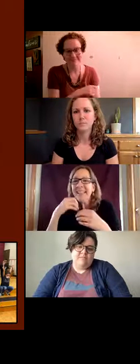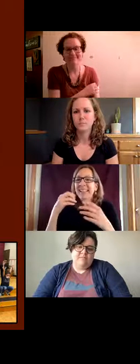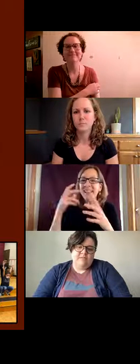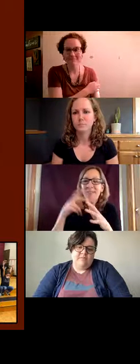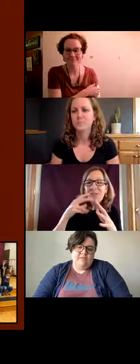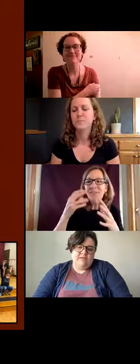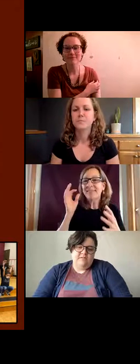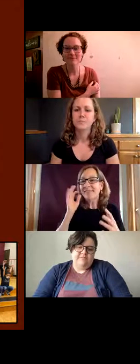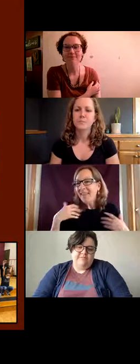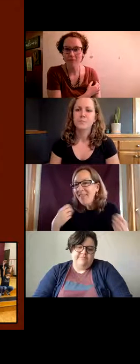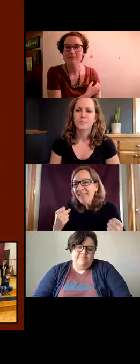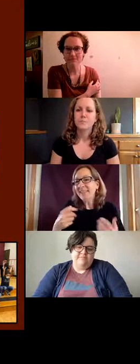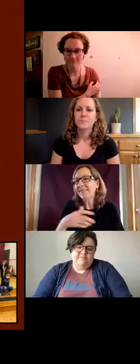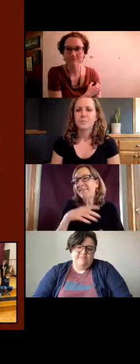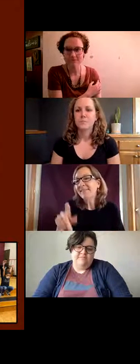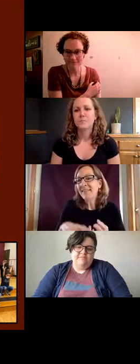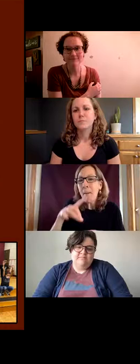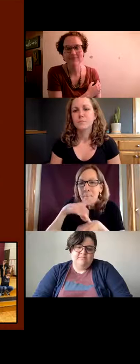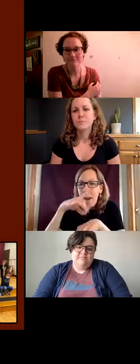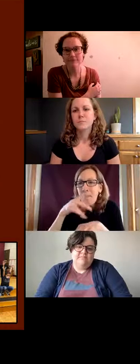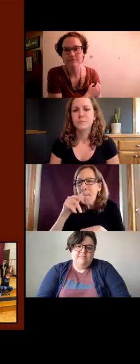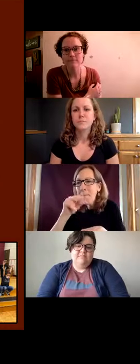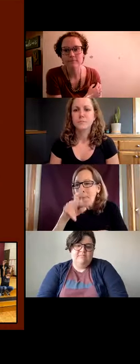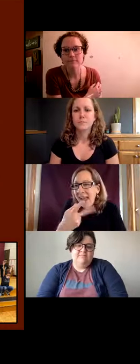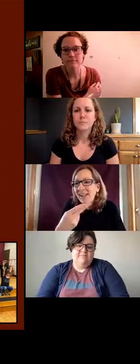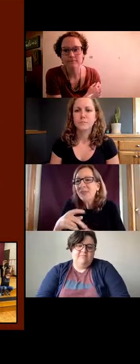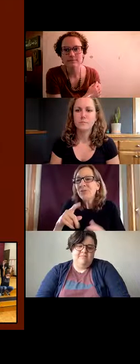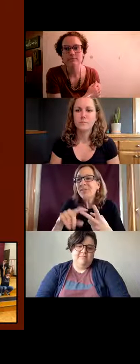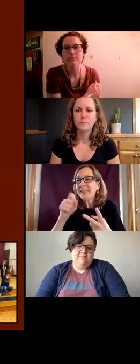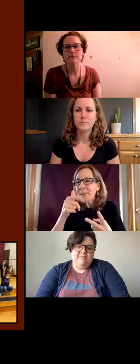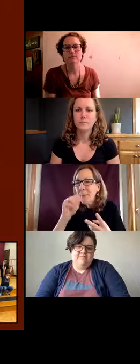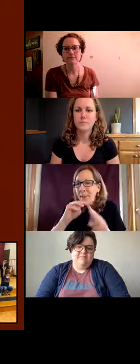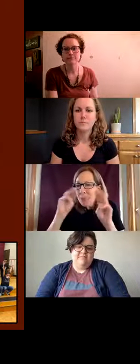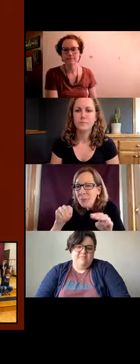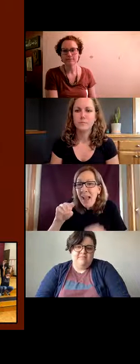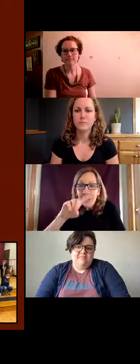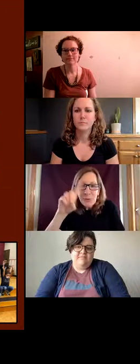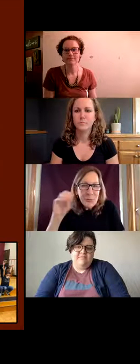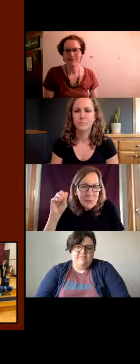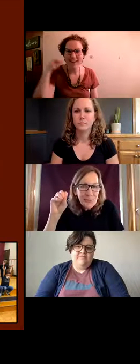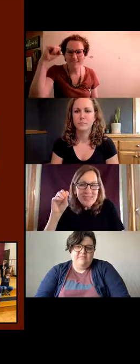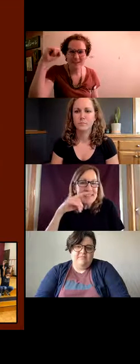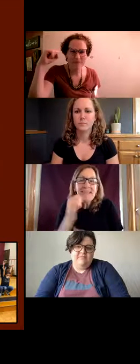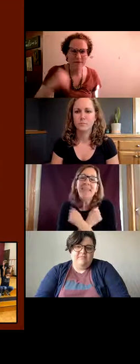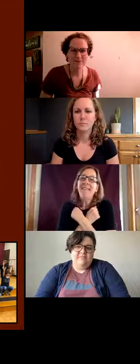second graders. How do apples come through and it shows them the healthiness. We go to pumpkin patches